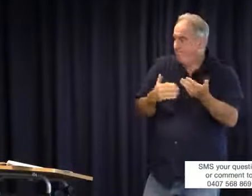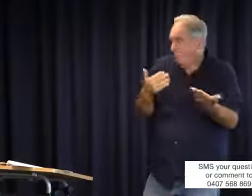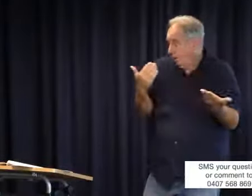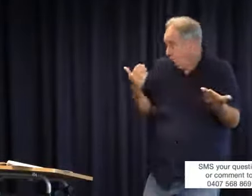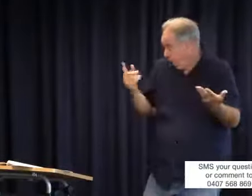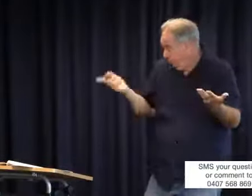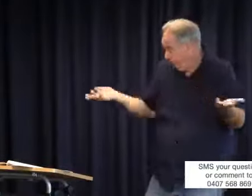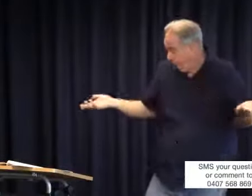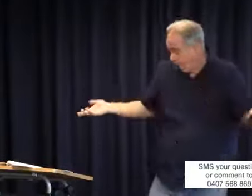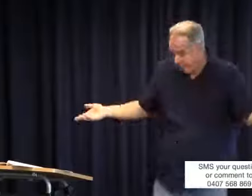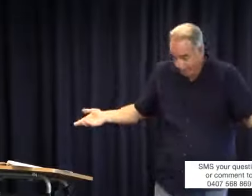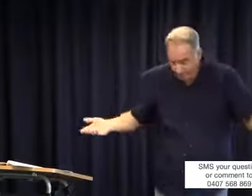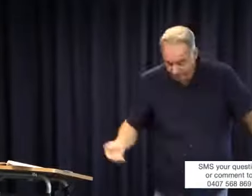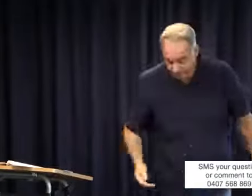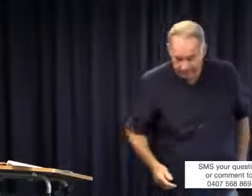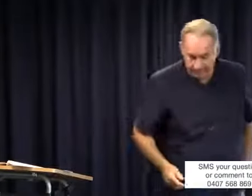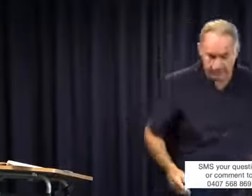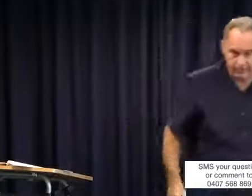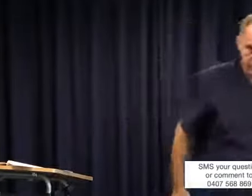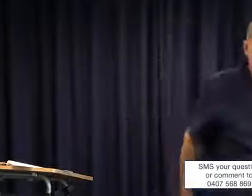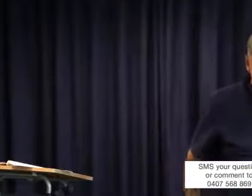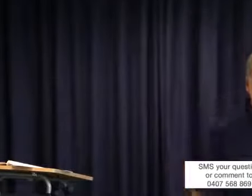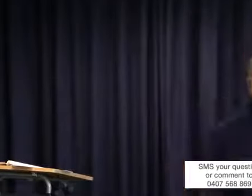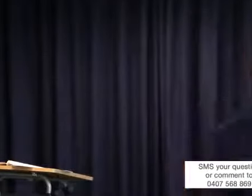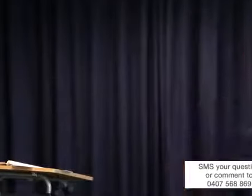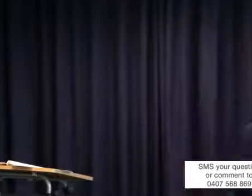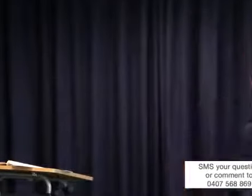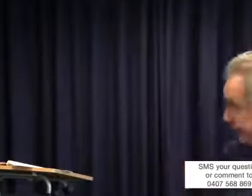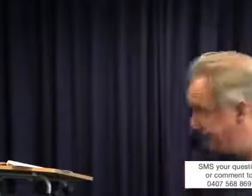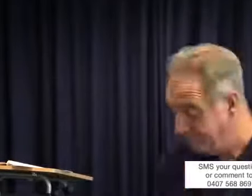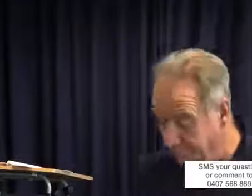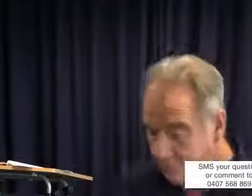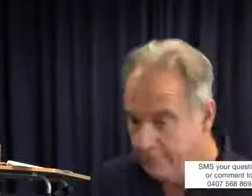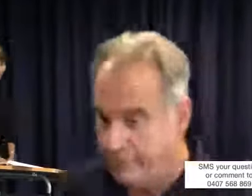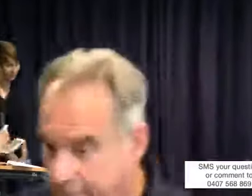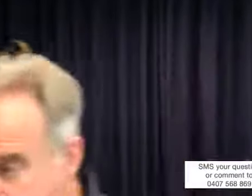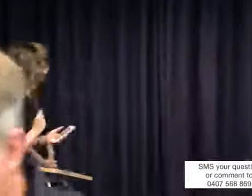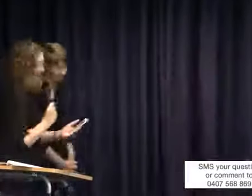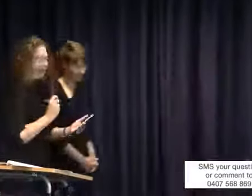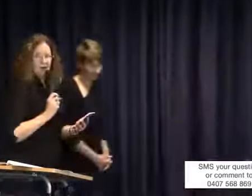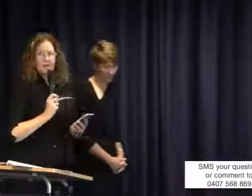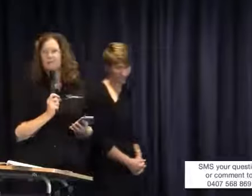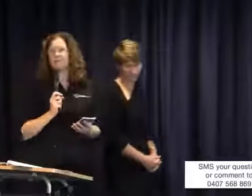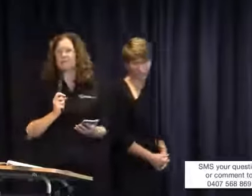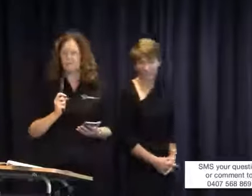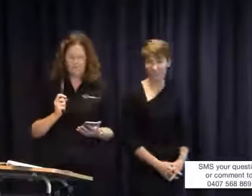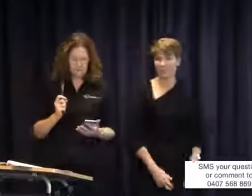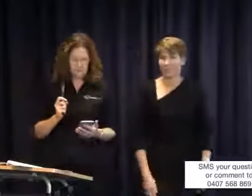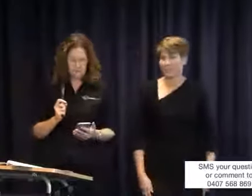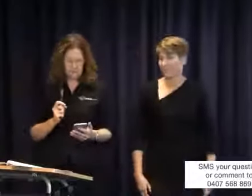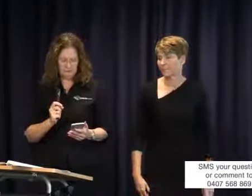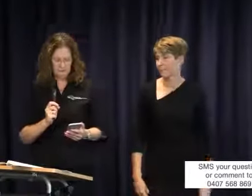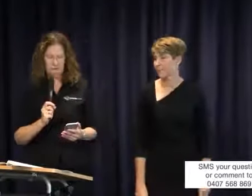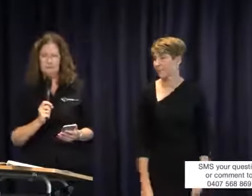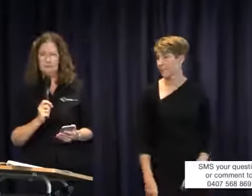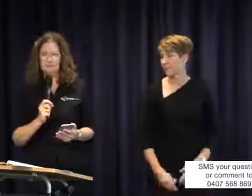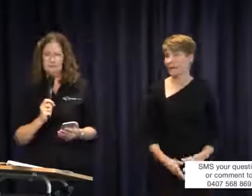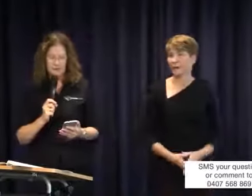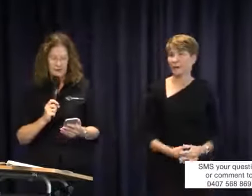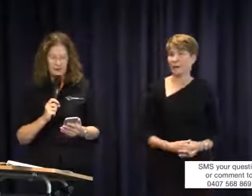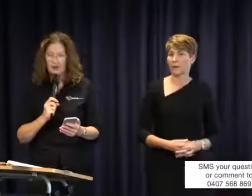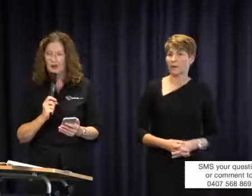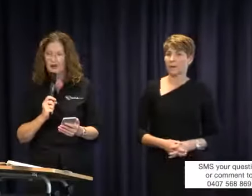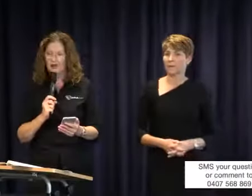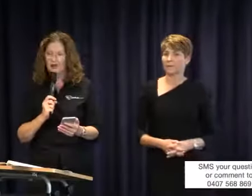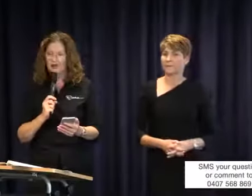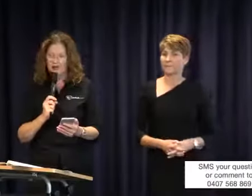powerful and we can get things moving forward. What do people think about this?